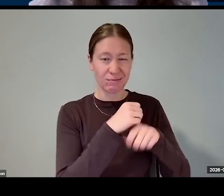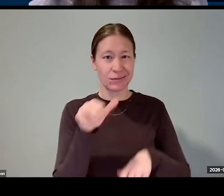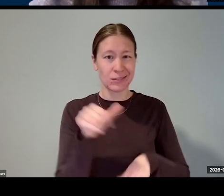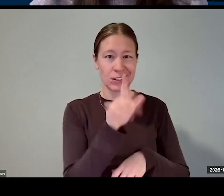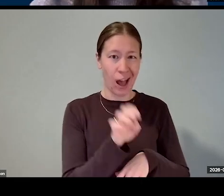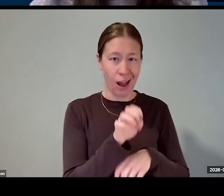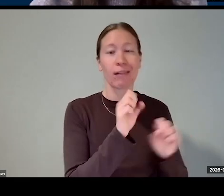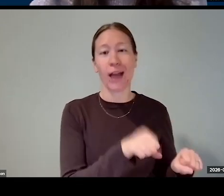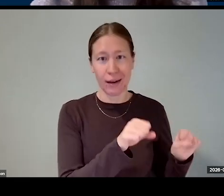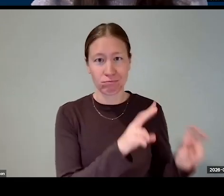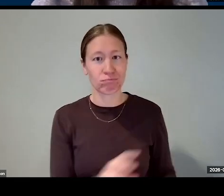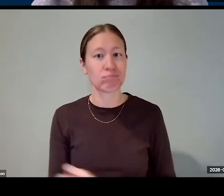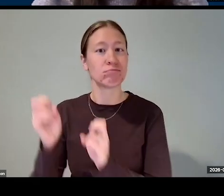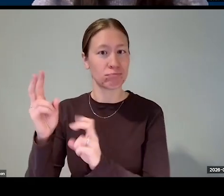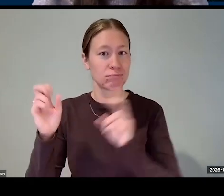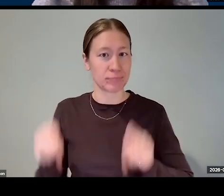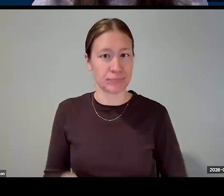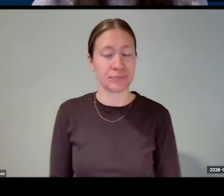To edit and customize the slide theme